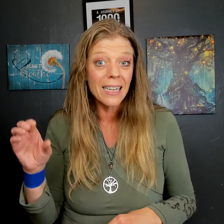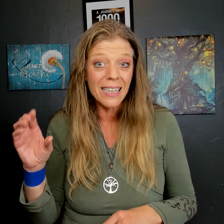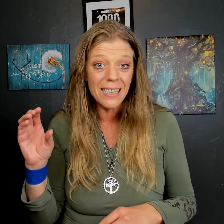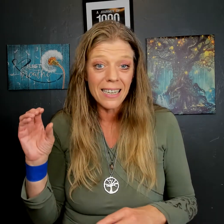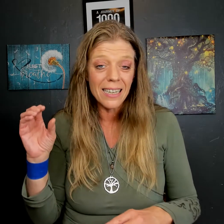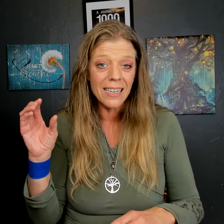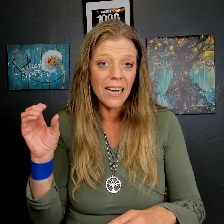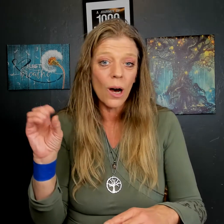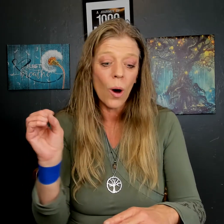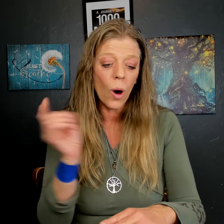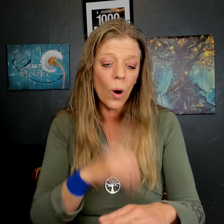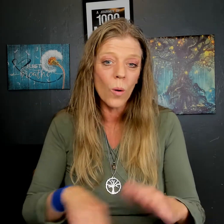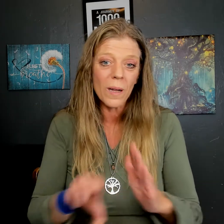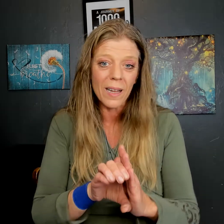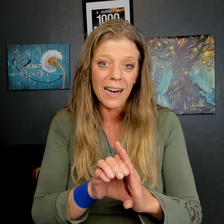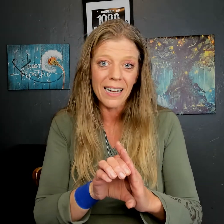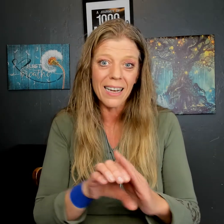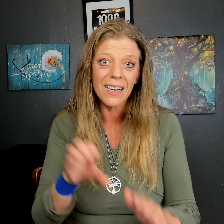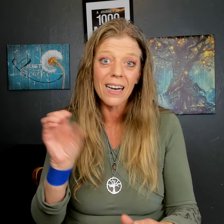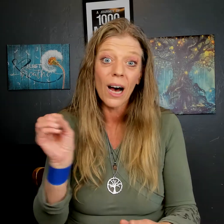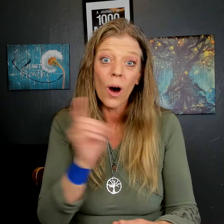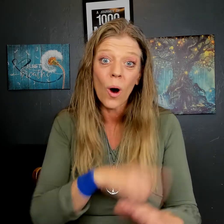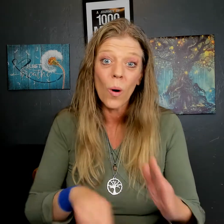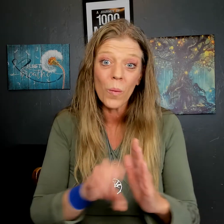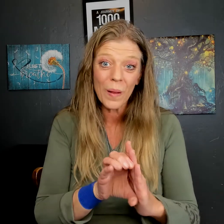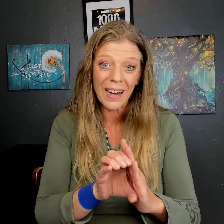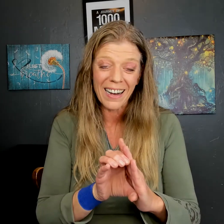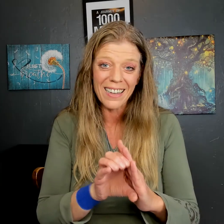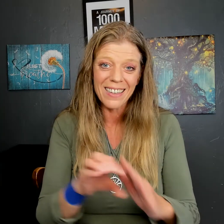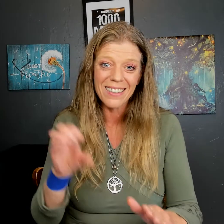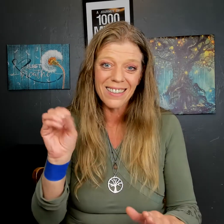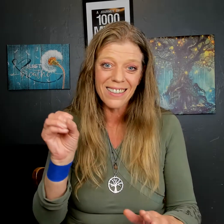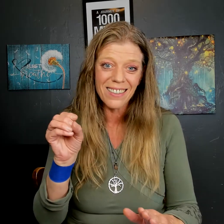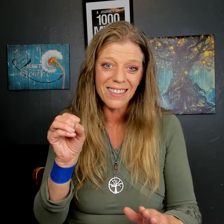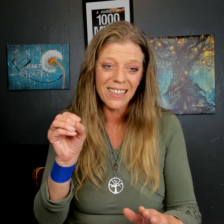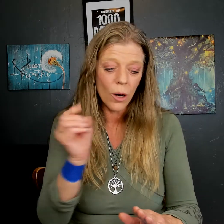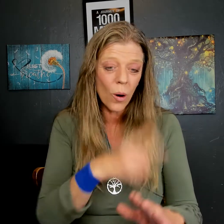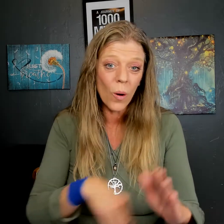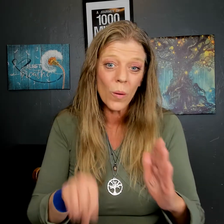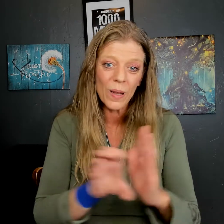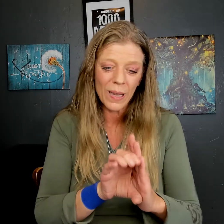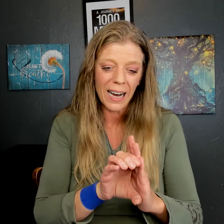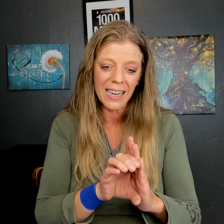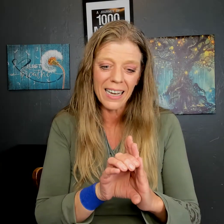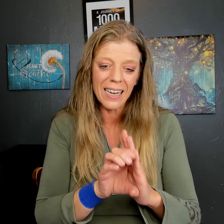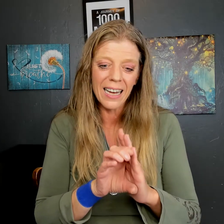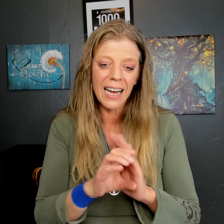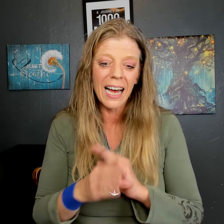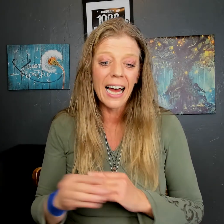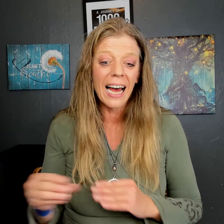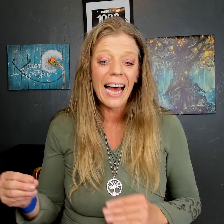This is O'CLOCK. O'CLOCK. O'CLOCK.